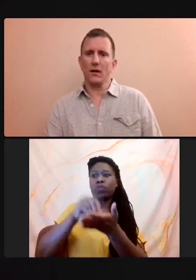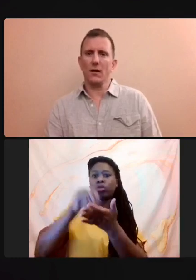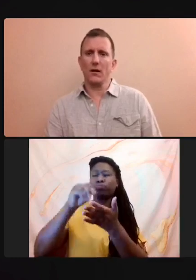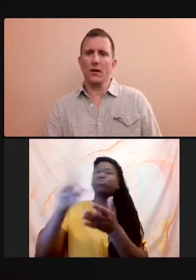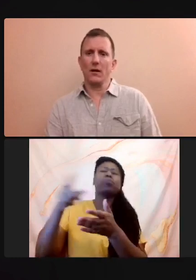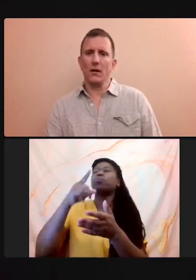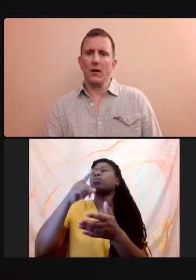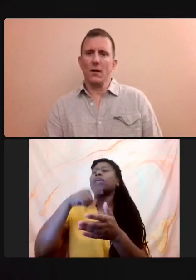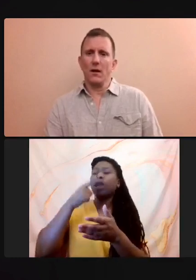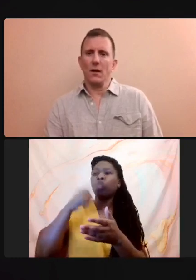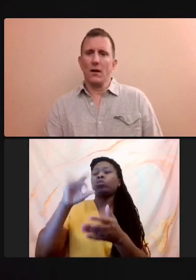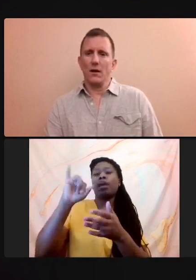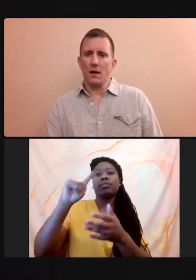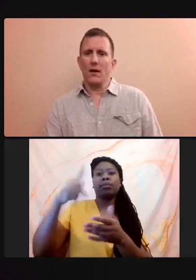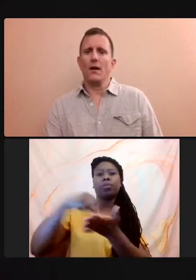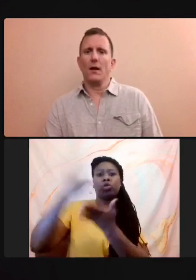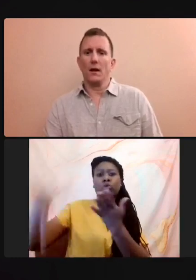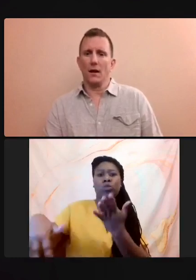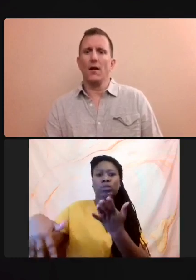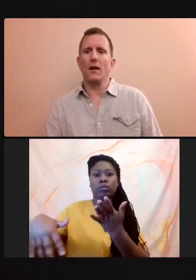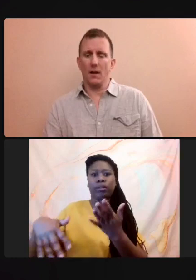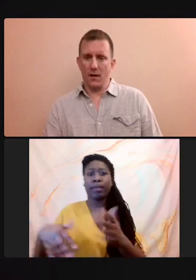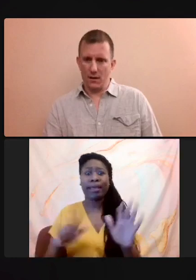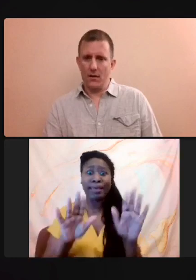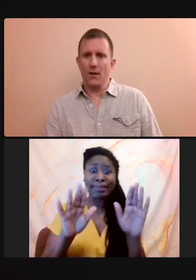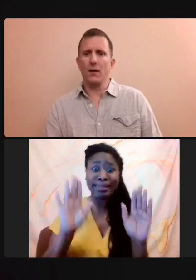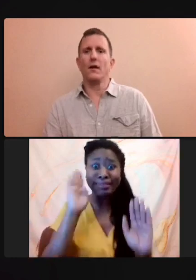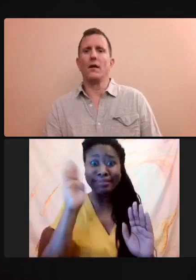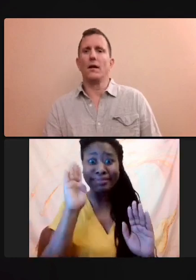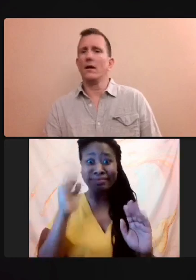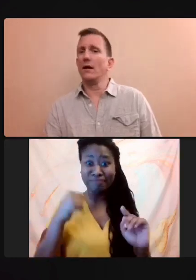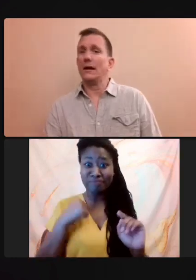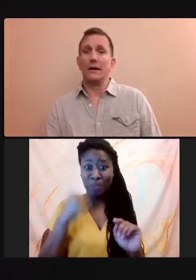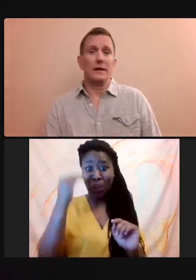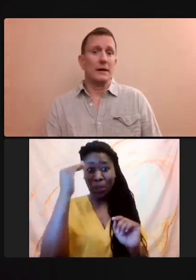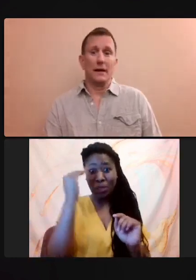Or should it be on the students to develop those relationships and and find those mentors themselves?